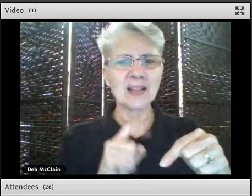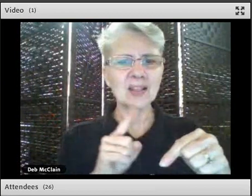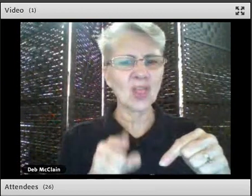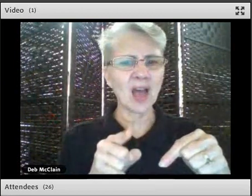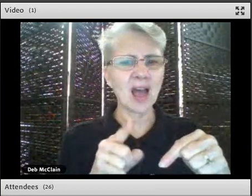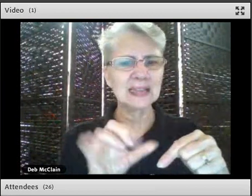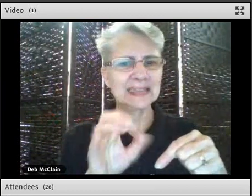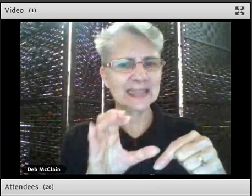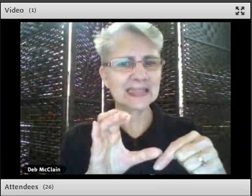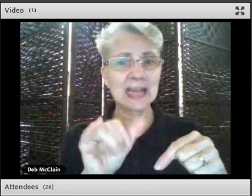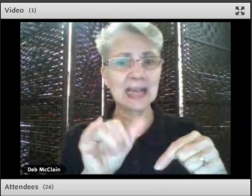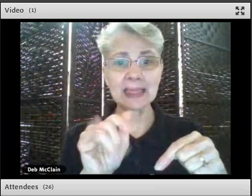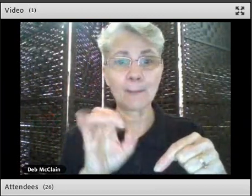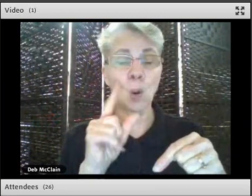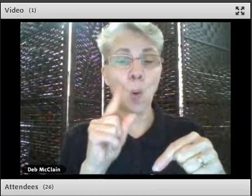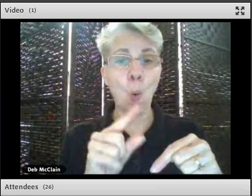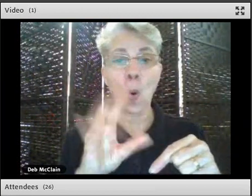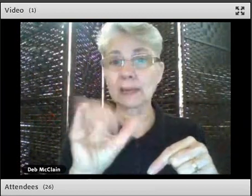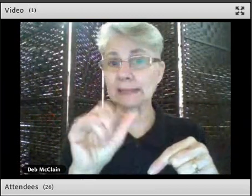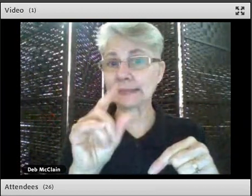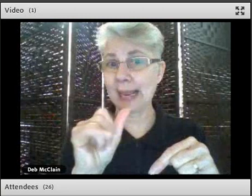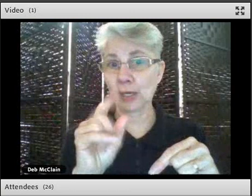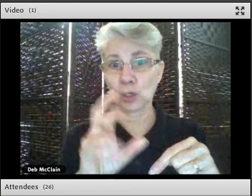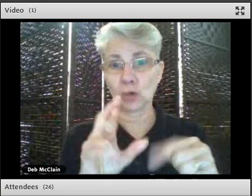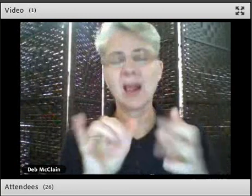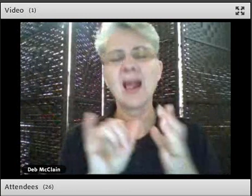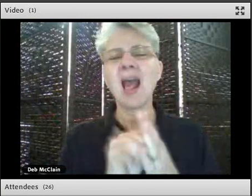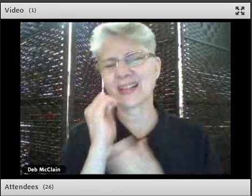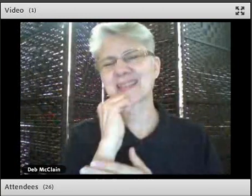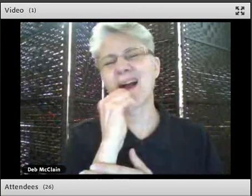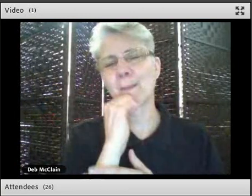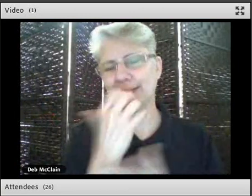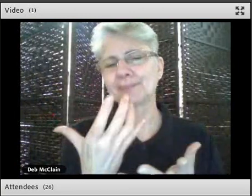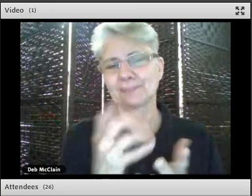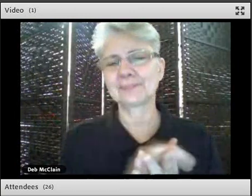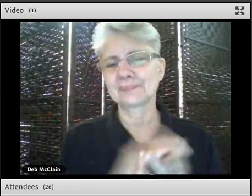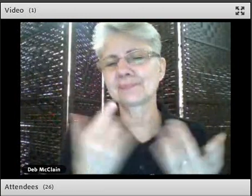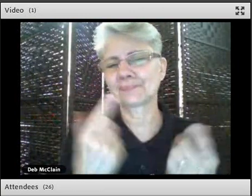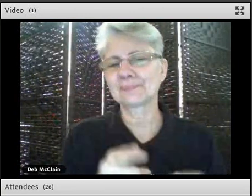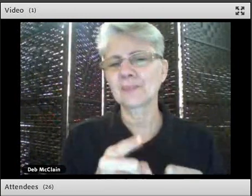It is exceedingly uncommon to actually find a date of publication